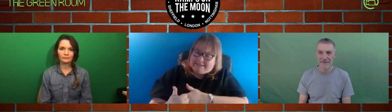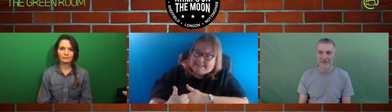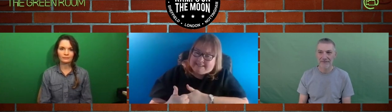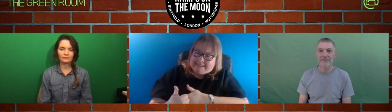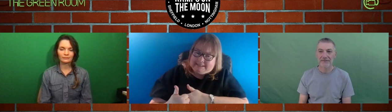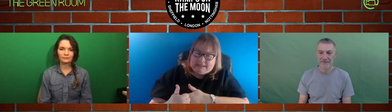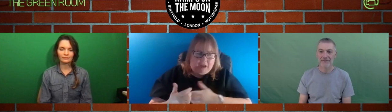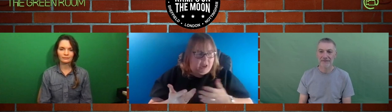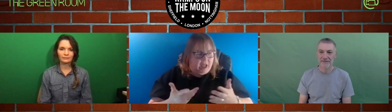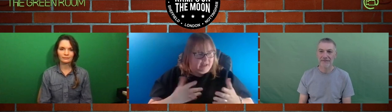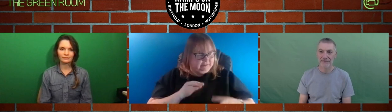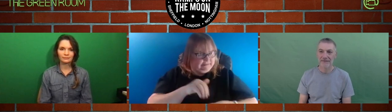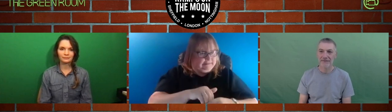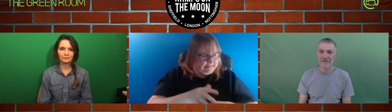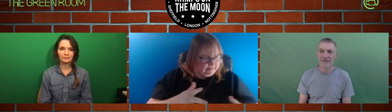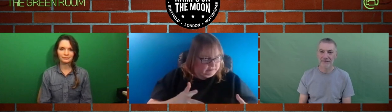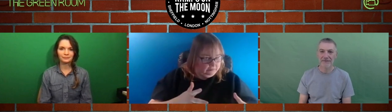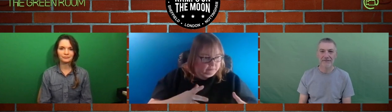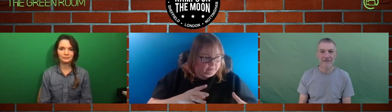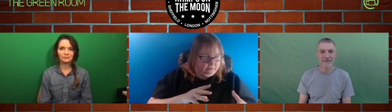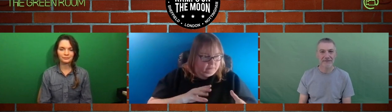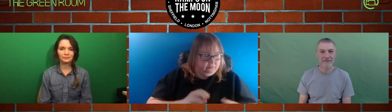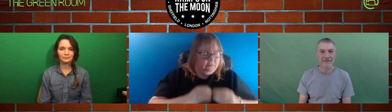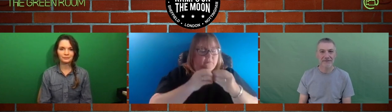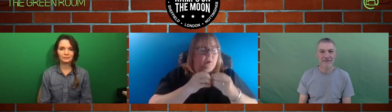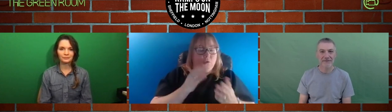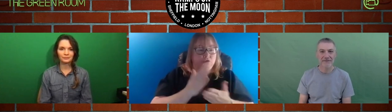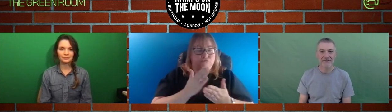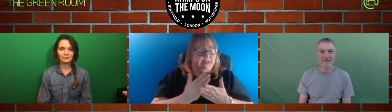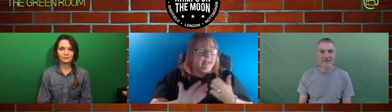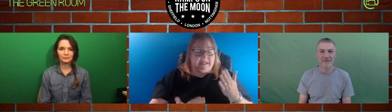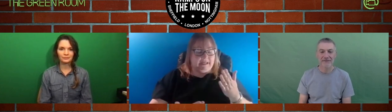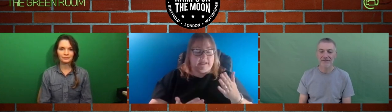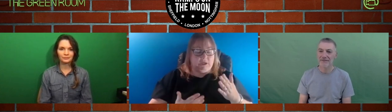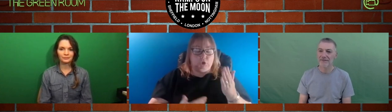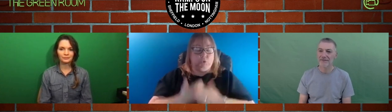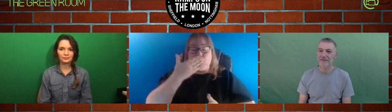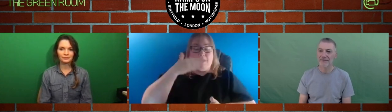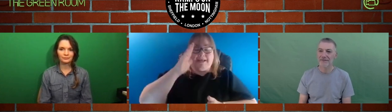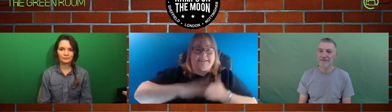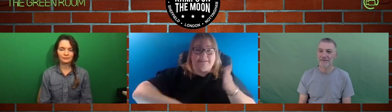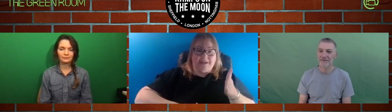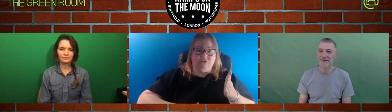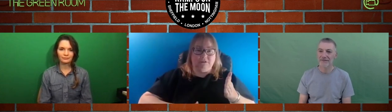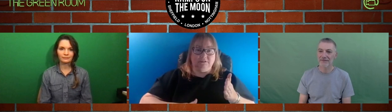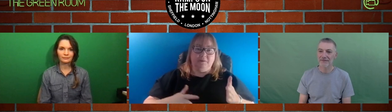it was a new kettle of fish for me. But I think the fact that we all got to have our own stamp on what that